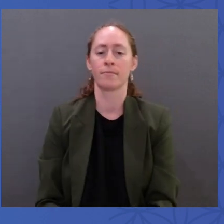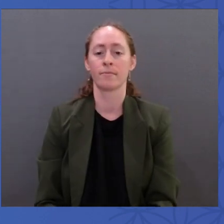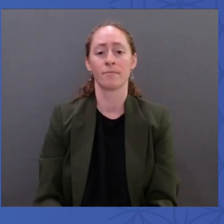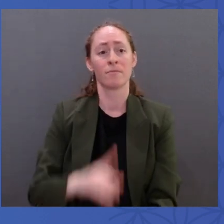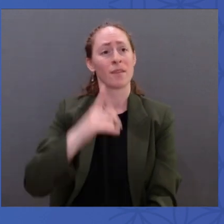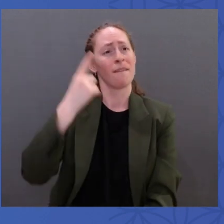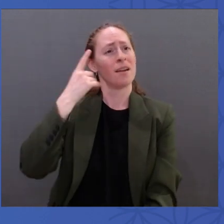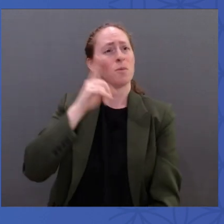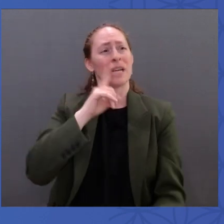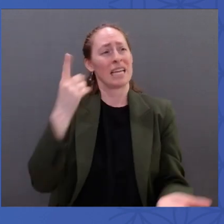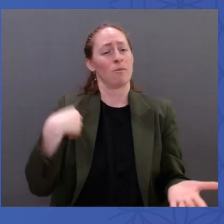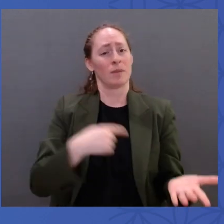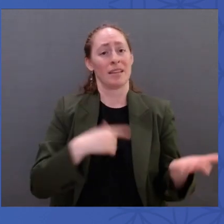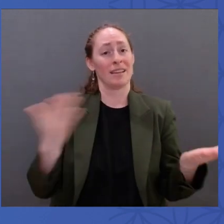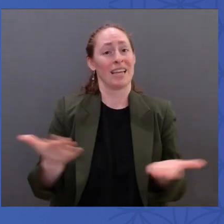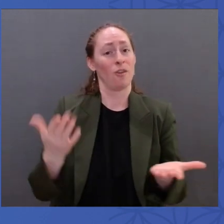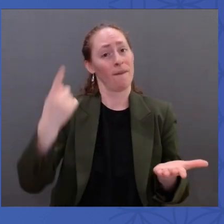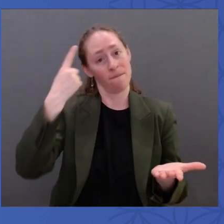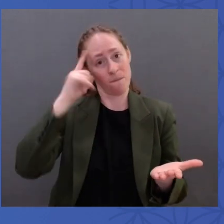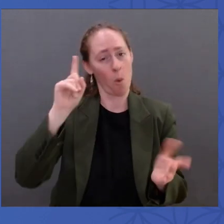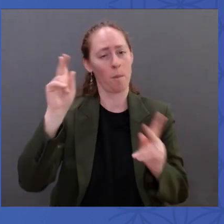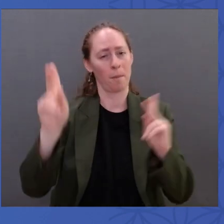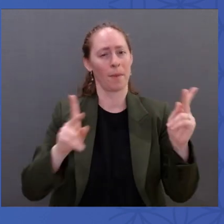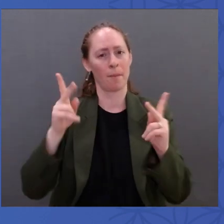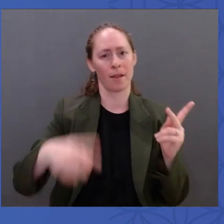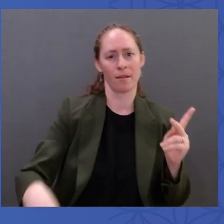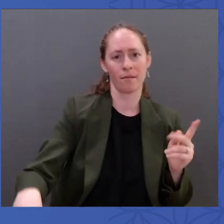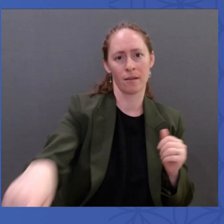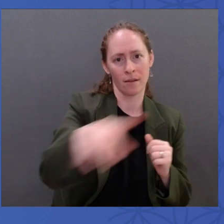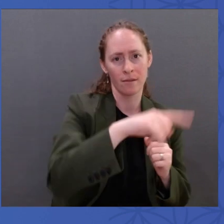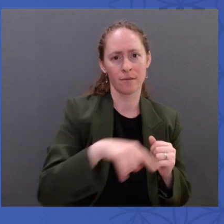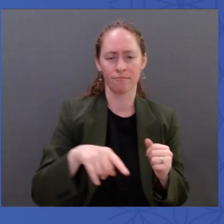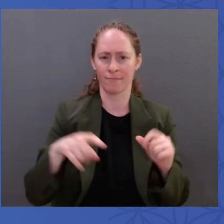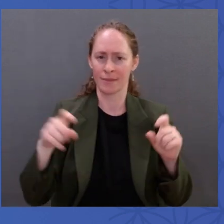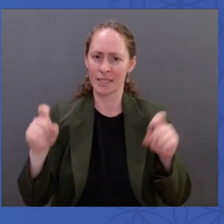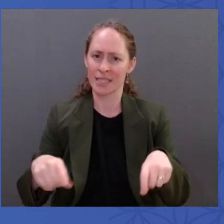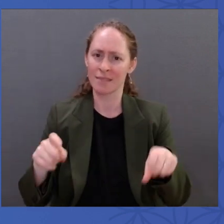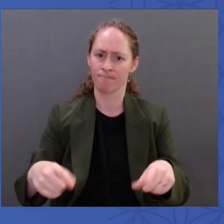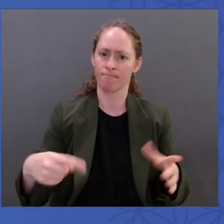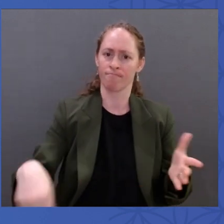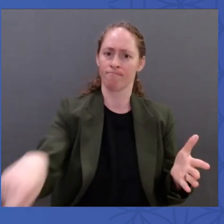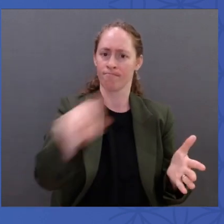in all types of cooperation. We see an international integration process today.